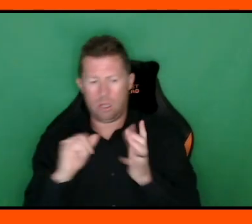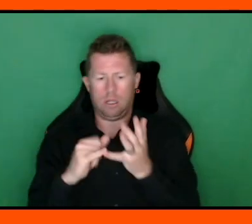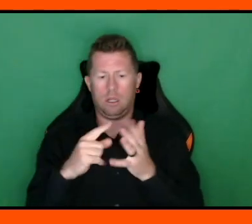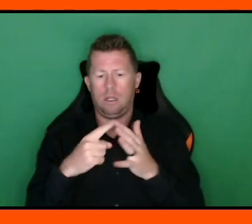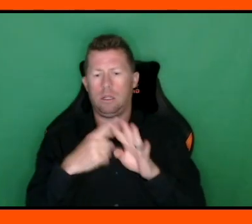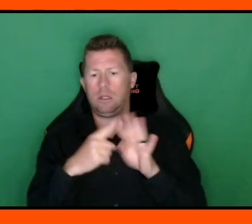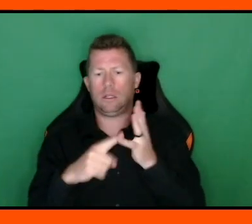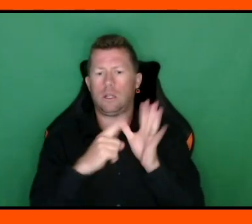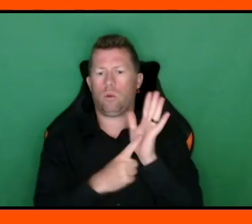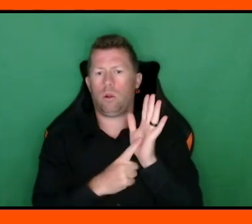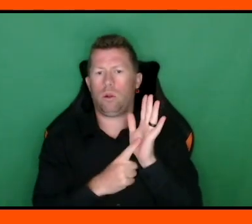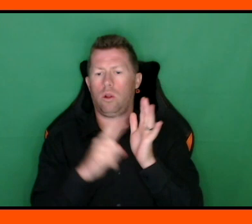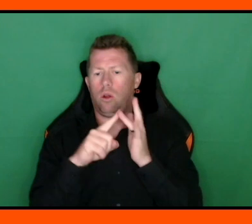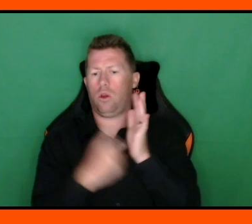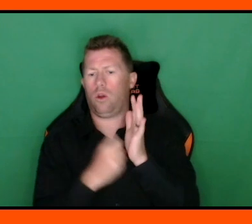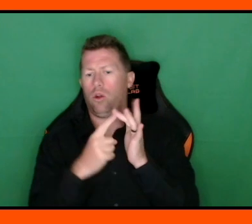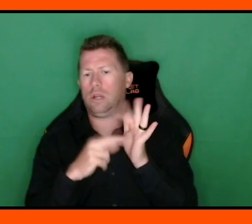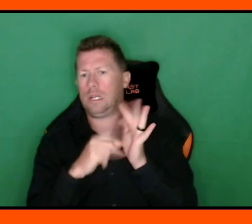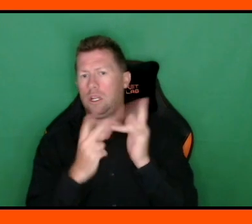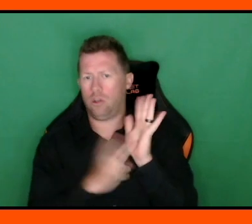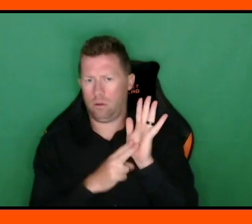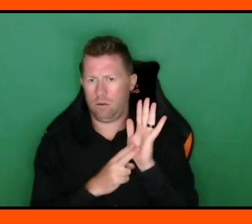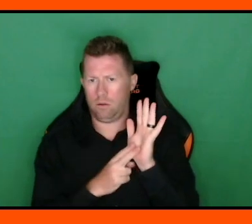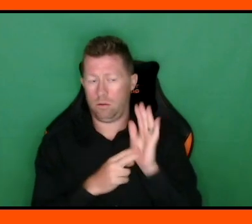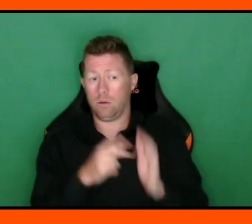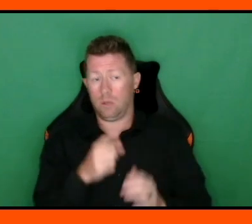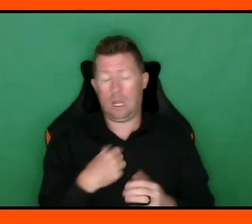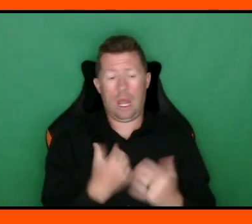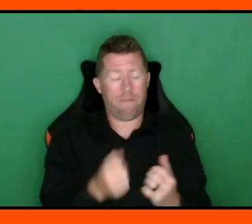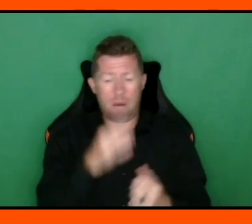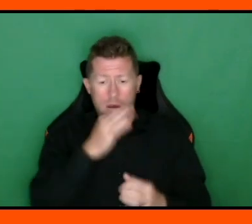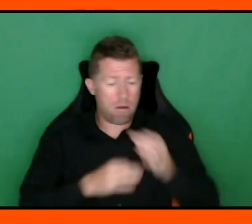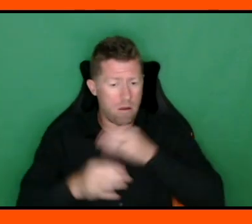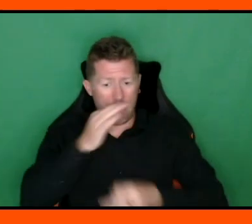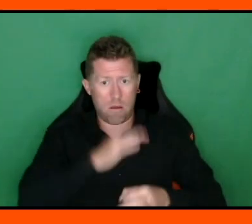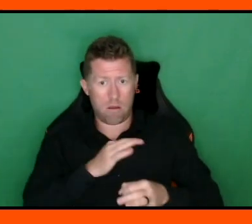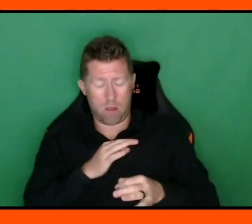because we’ve already received a number of requests from the public regarding the inclusion of these topics on the Census.